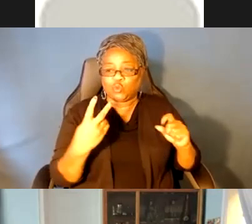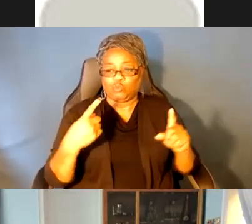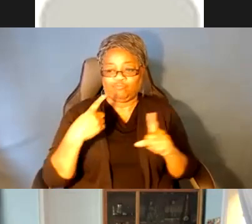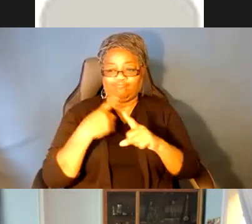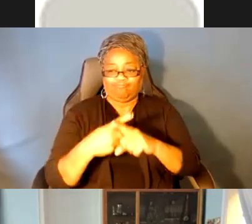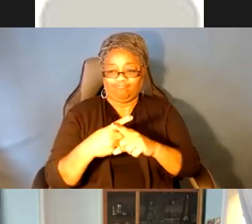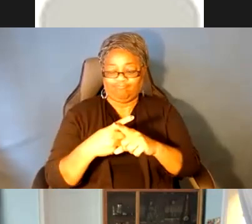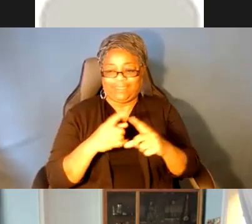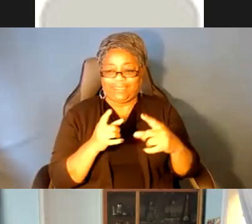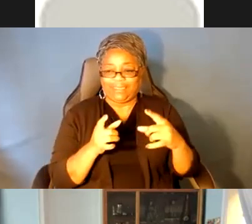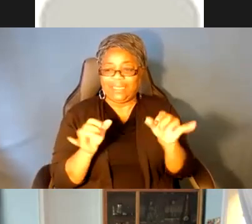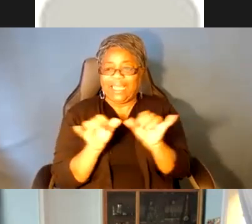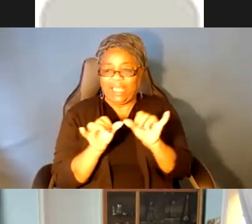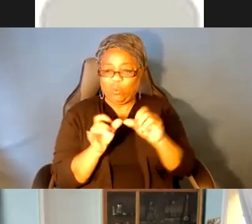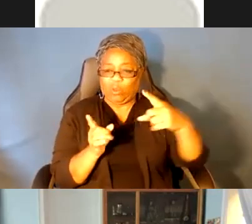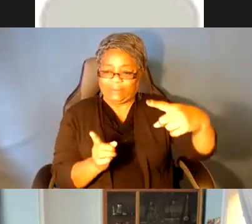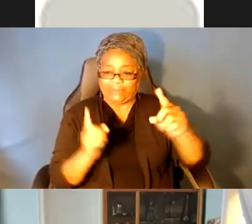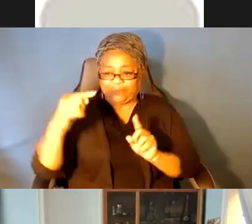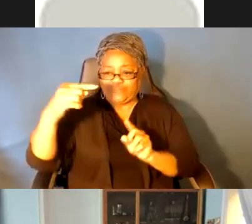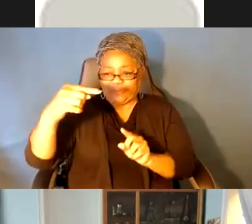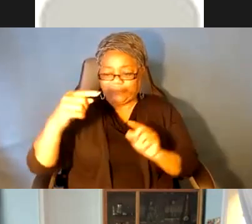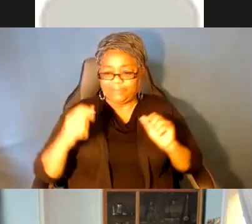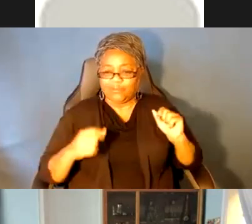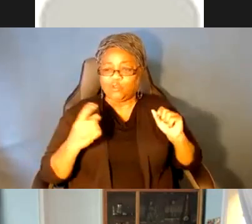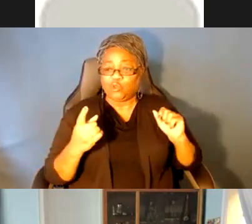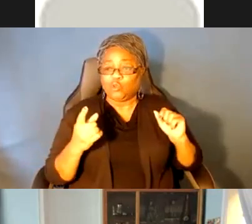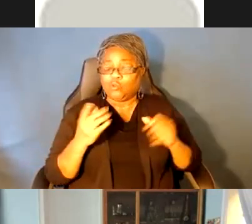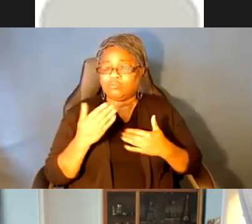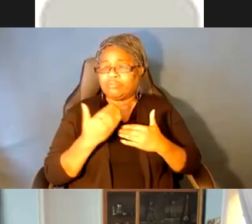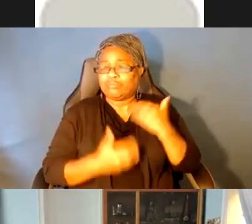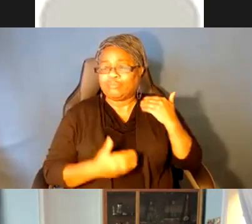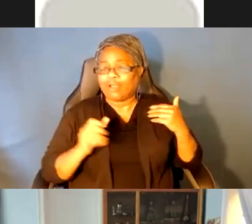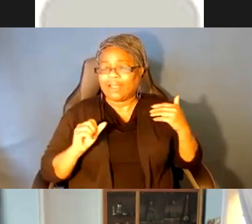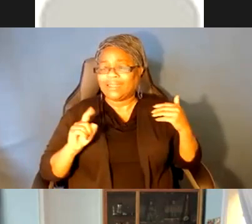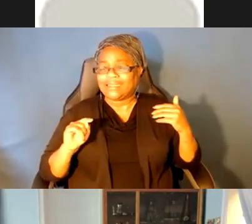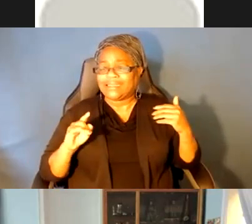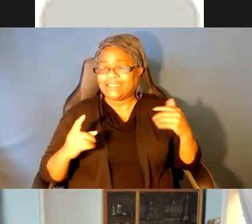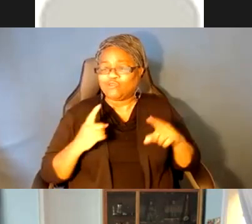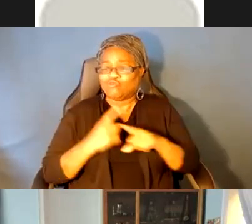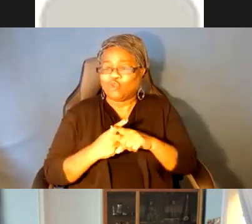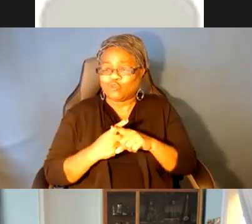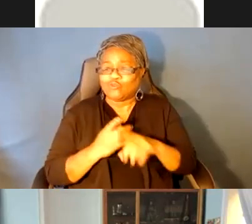with rounded ends, kind of like two breadsticks crossing each other over a bowl of spaghetti.